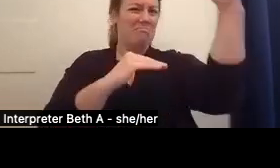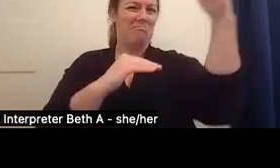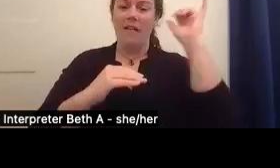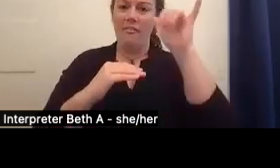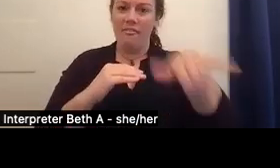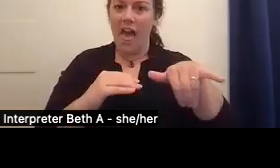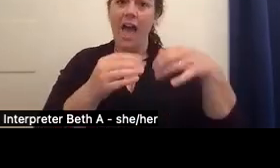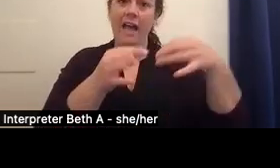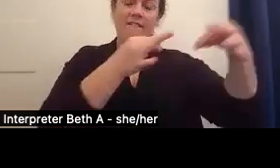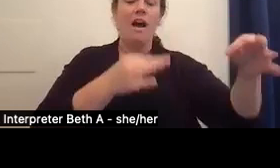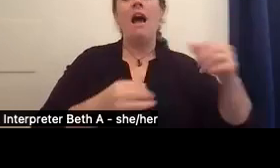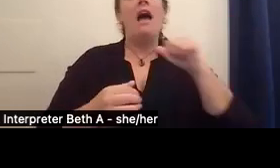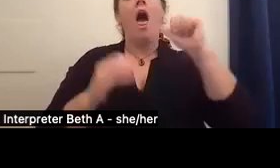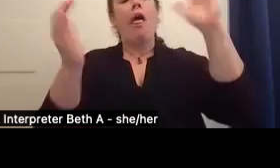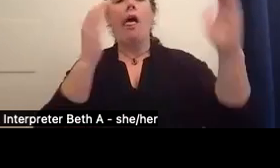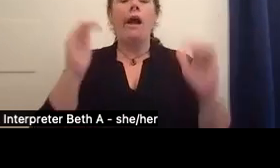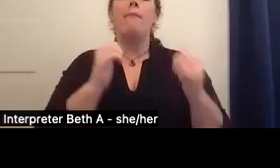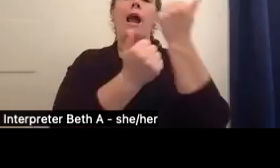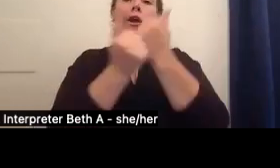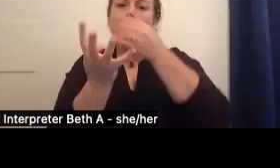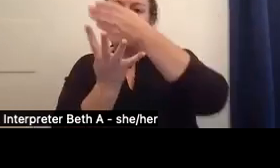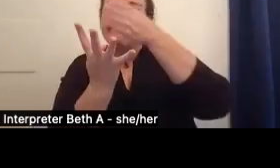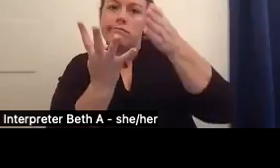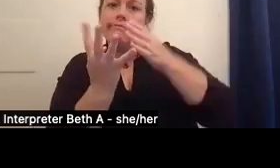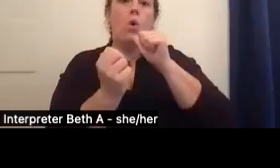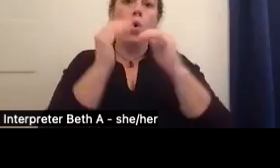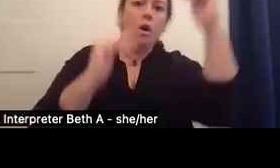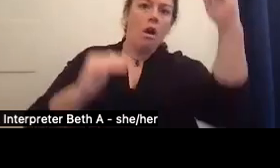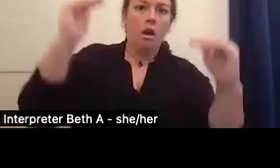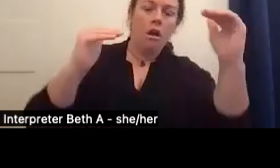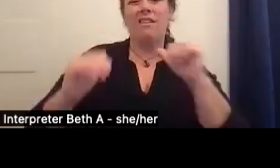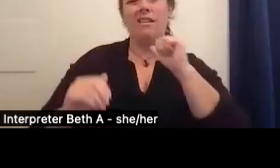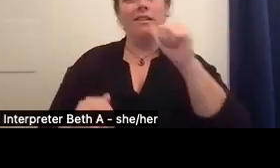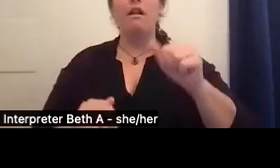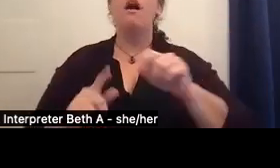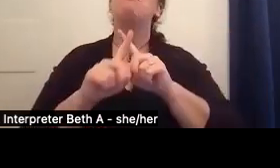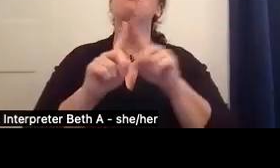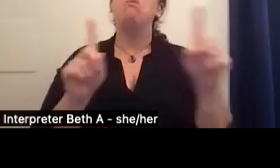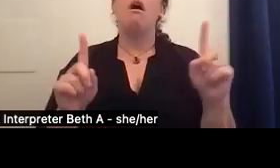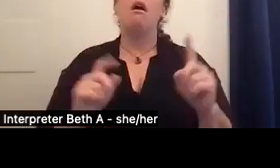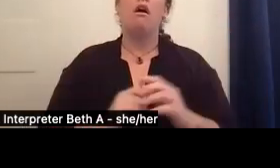civilized that's not really part of this, for me. But then comes the studies in the 1700s and the